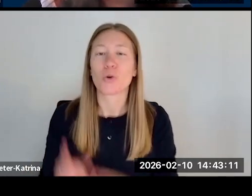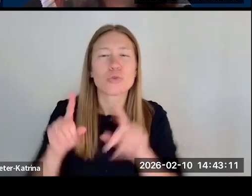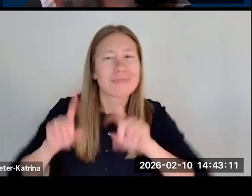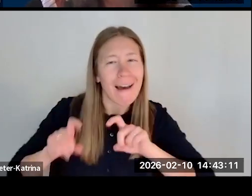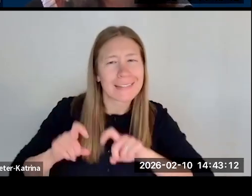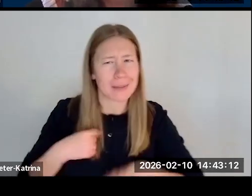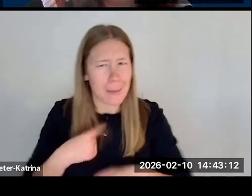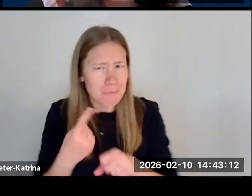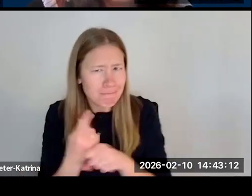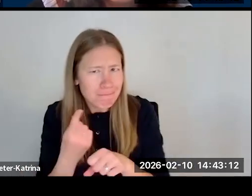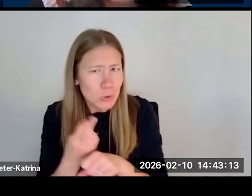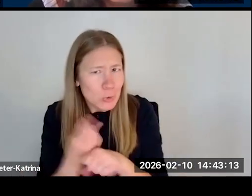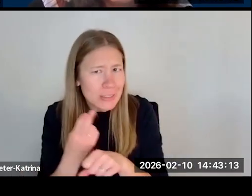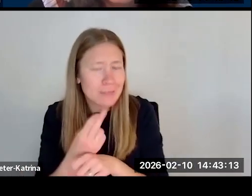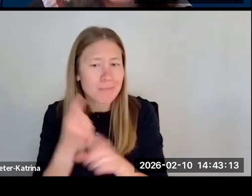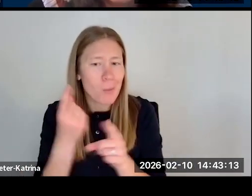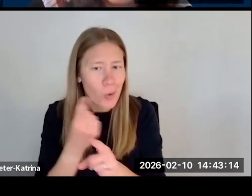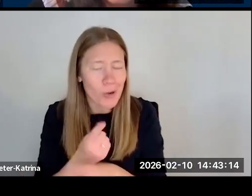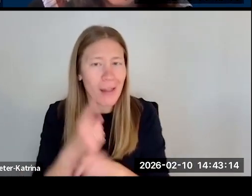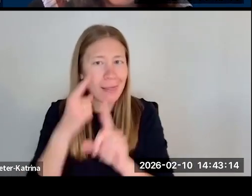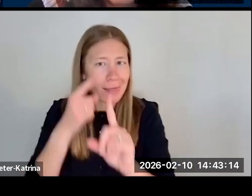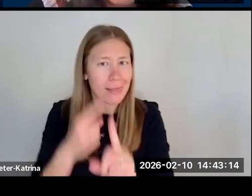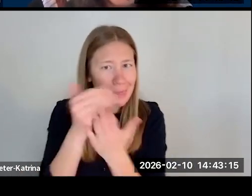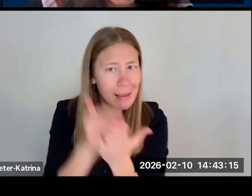I just need to move my cursor to one of my list items